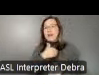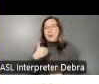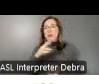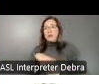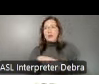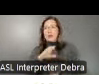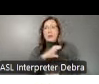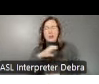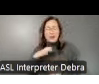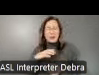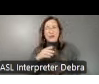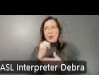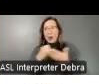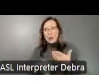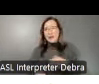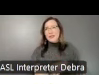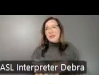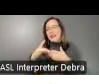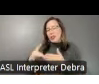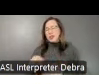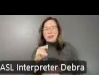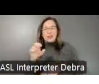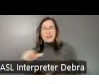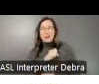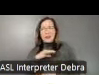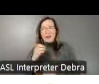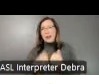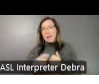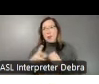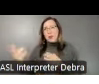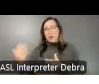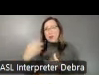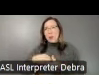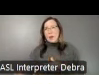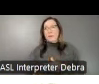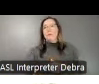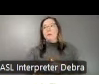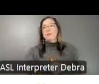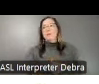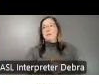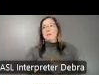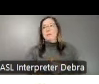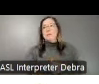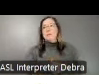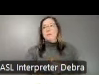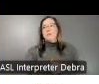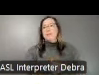arts leaders, NEA staff, and everyone joining us today. Thank you for making time to participate.